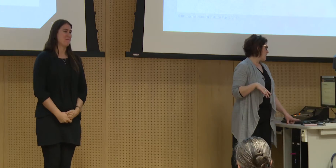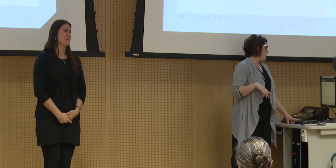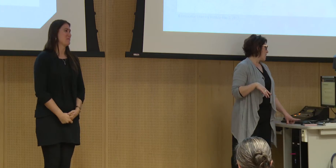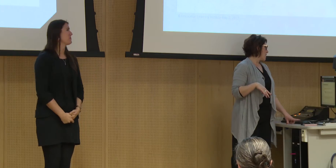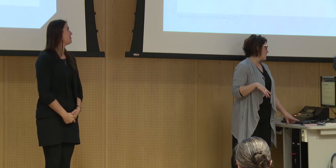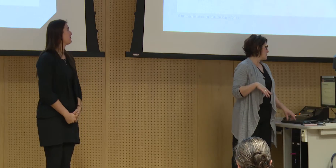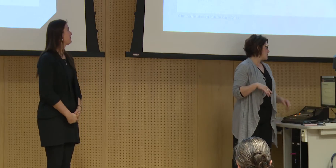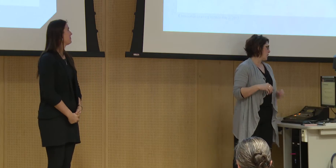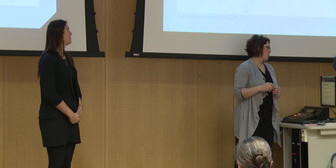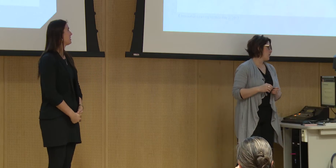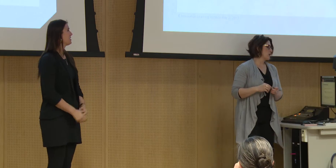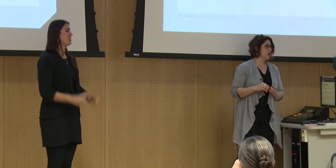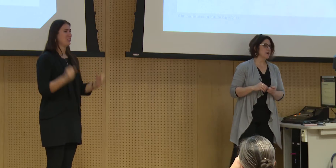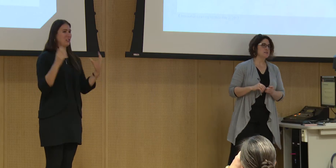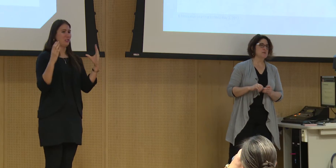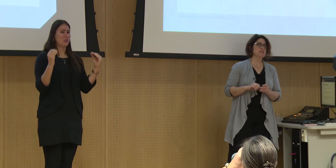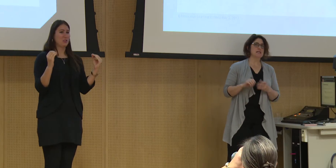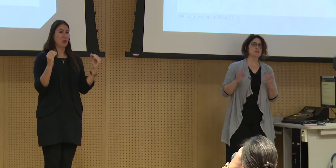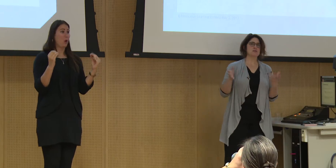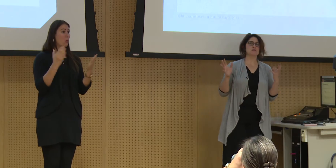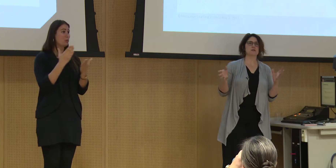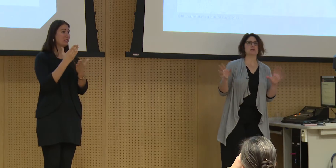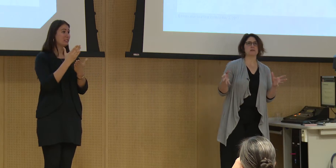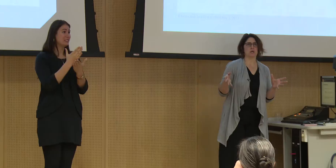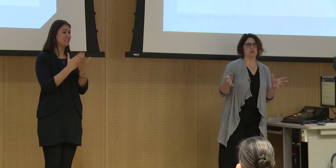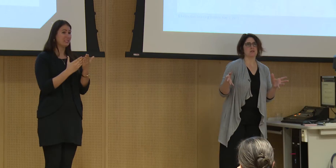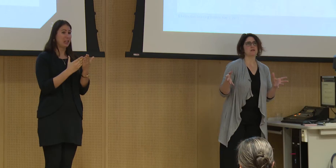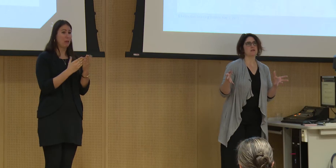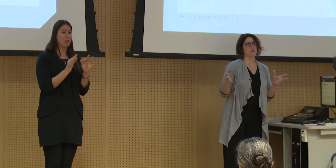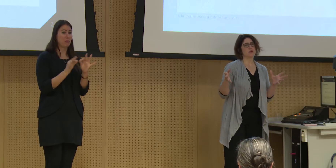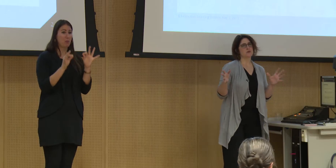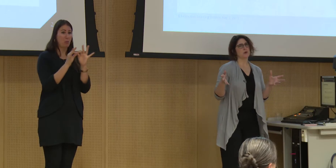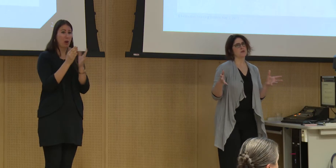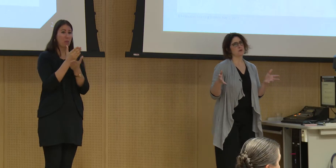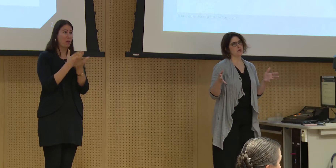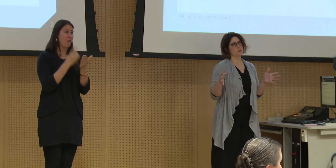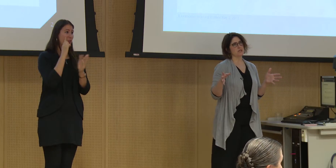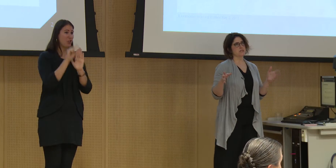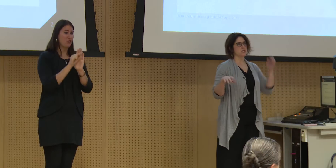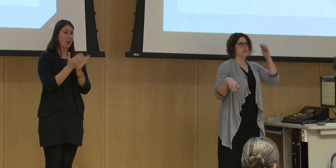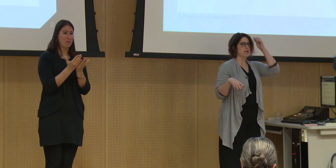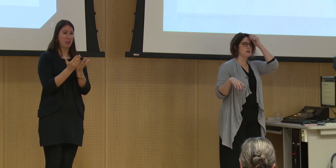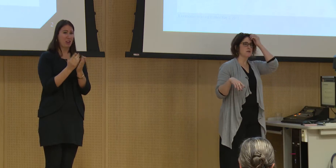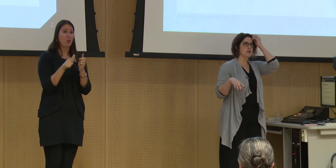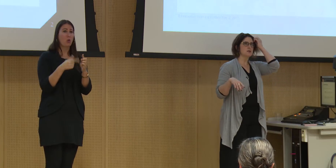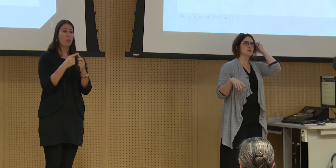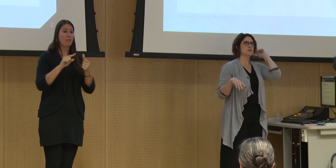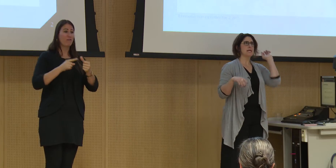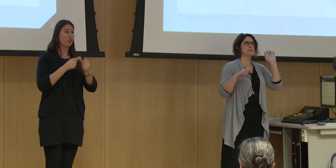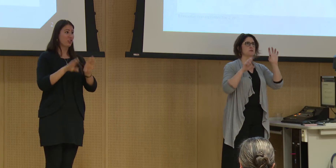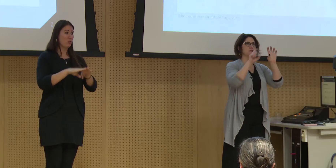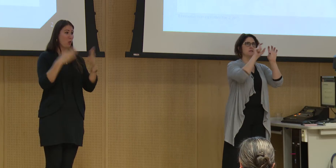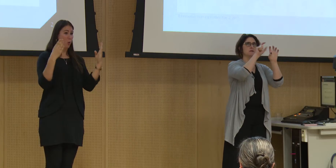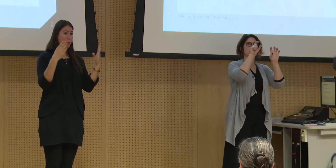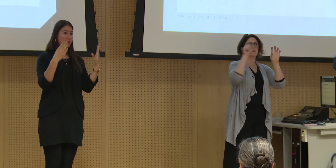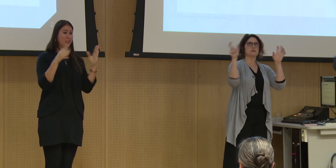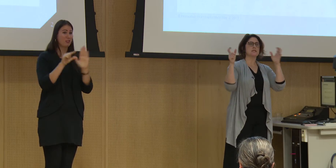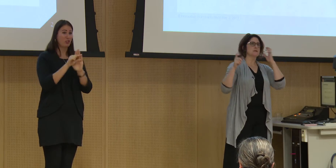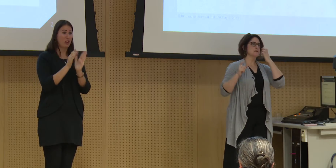So there are some essentials to the Gradebook. When you go into the Gradebook initially, there's a lot of different links and sections.